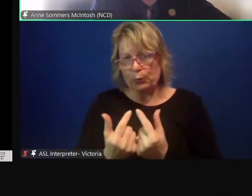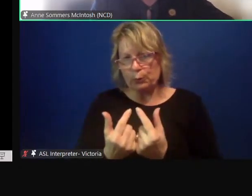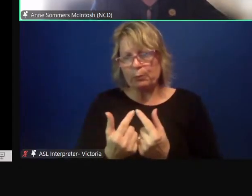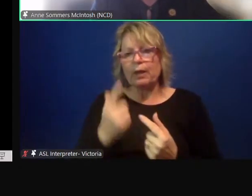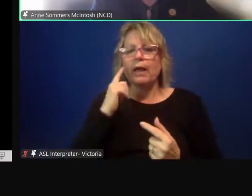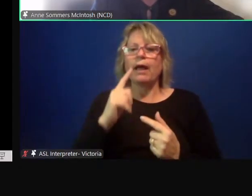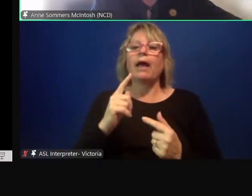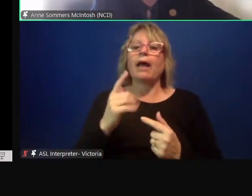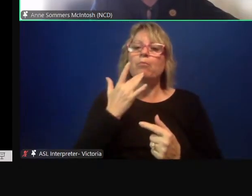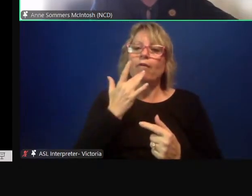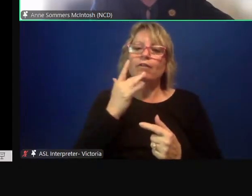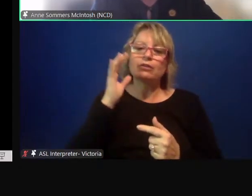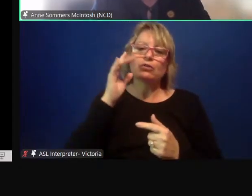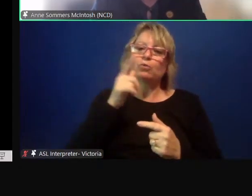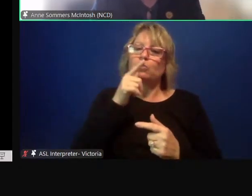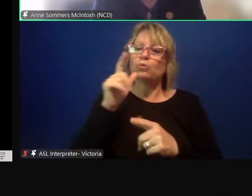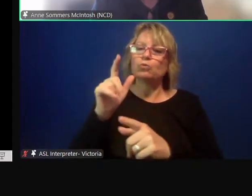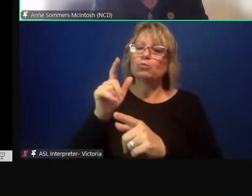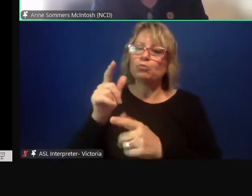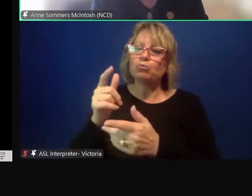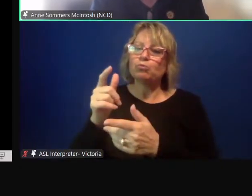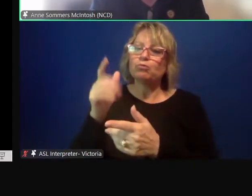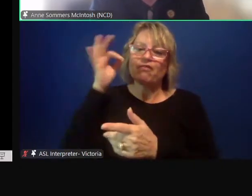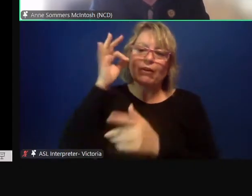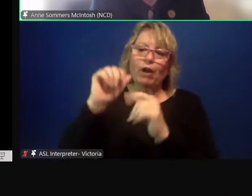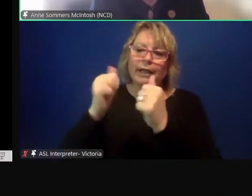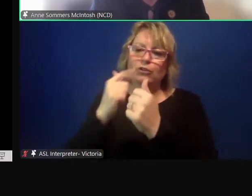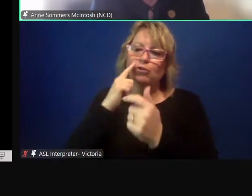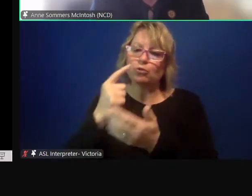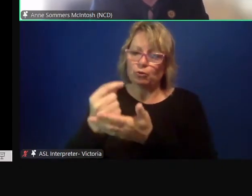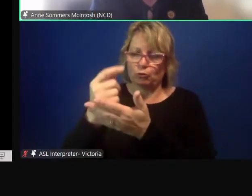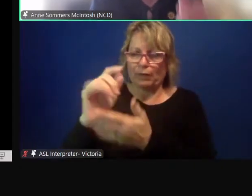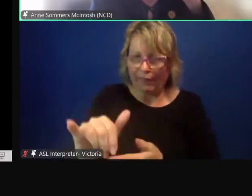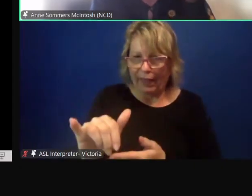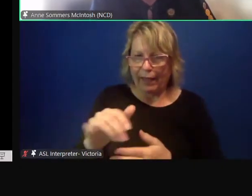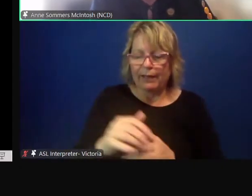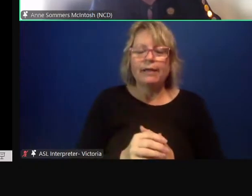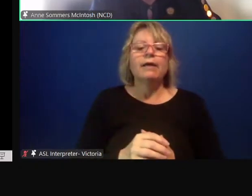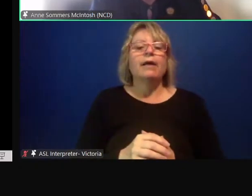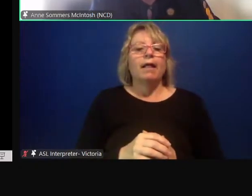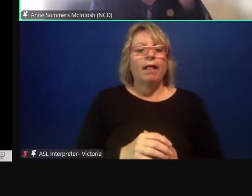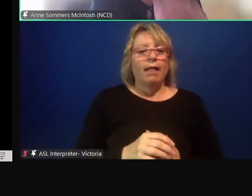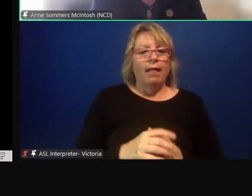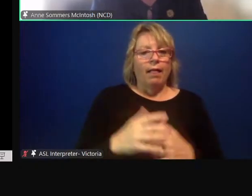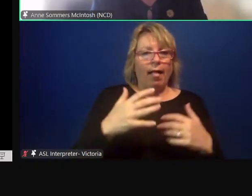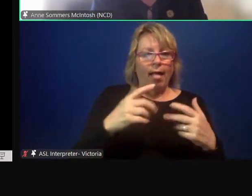that studies the medically underserved population. Health Disparities Population designation, that,